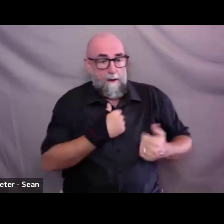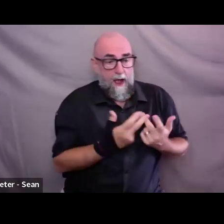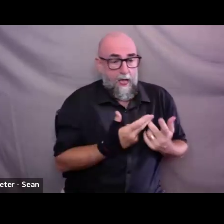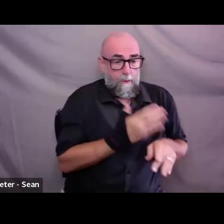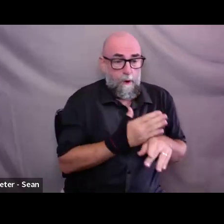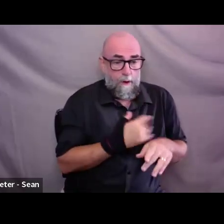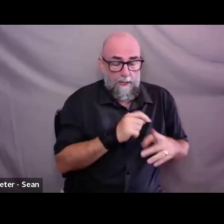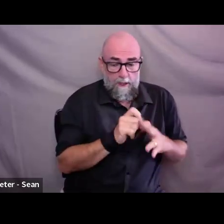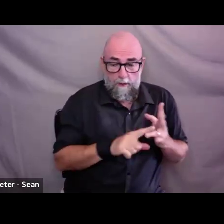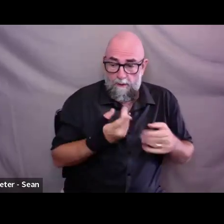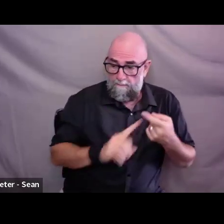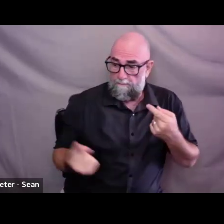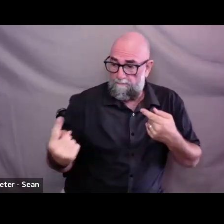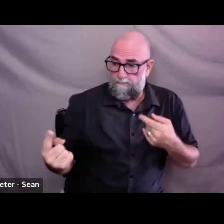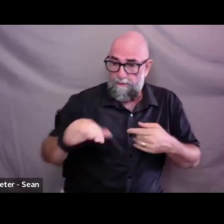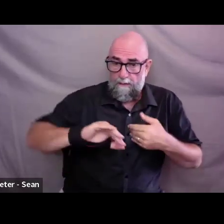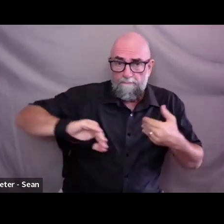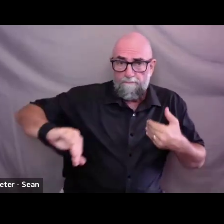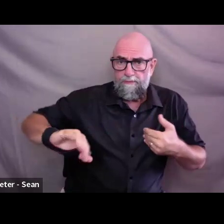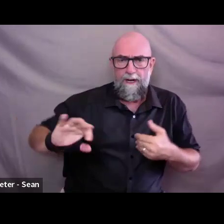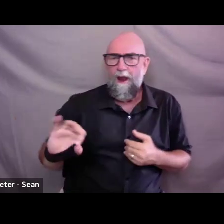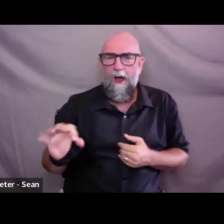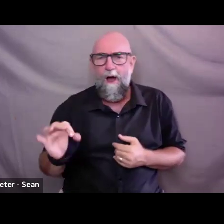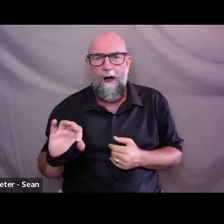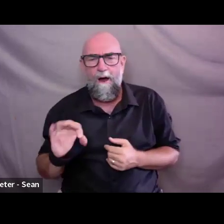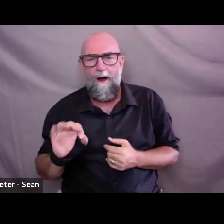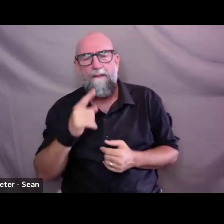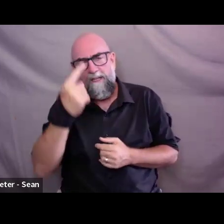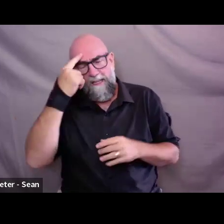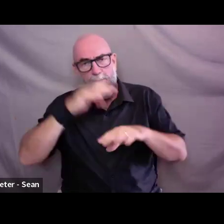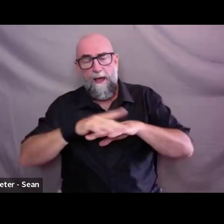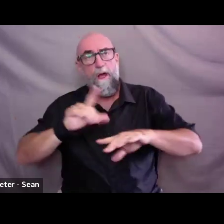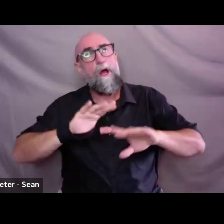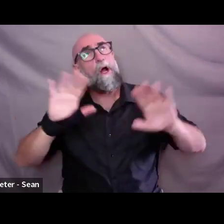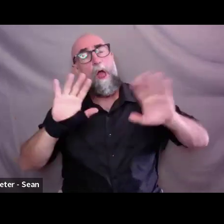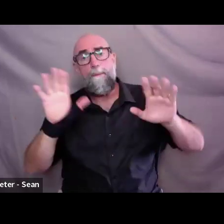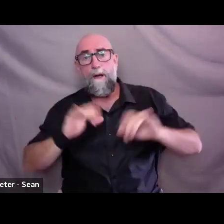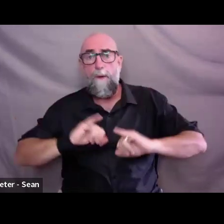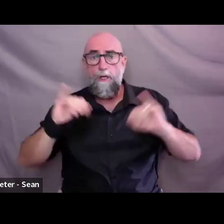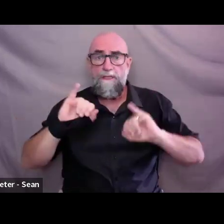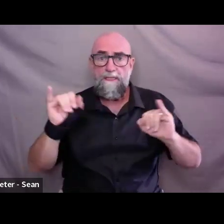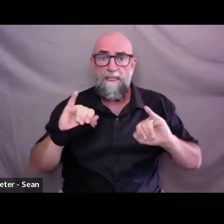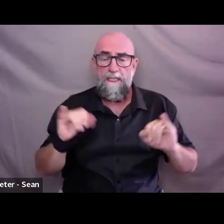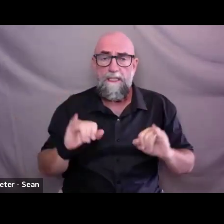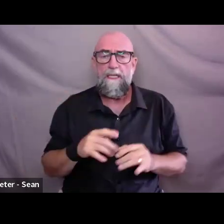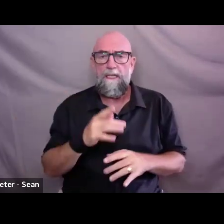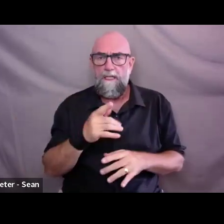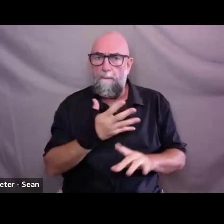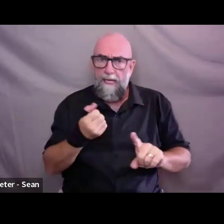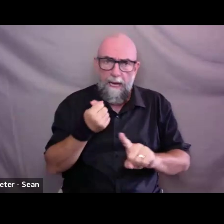climate emergency and the impact on people across the globe and how that impacts migration patterns and our own migrants